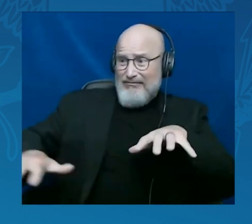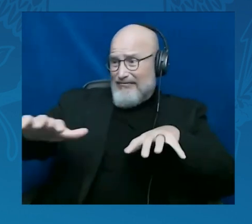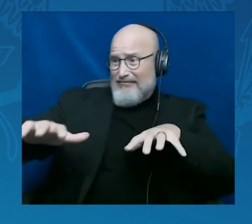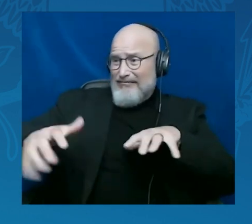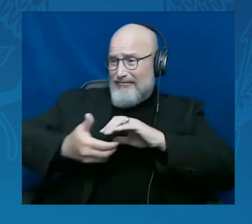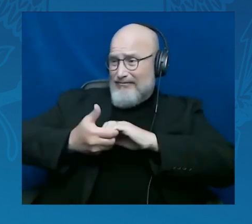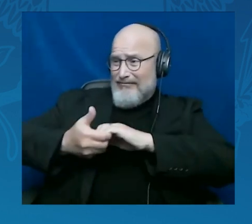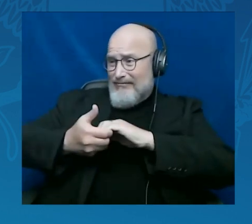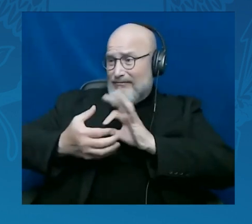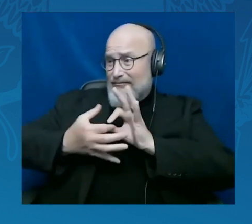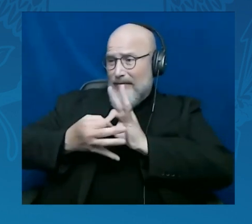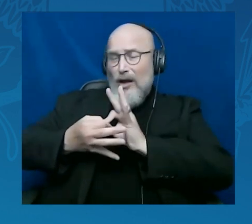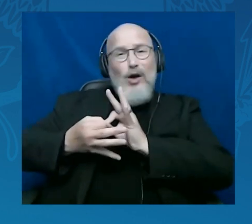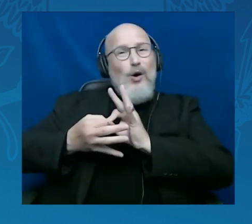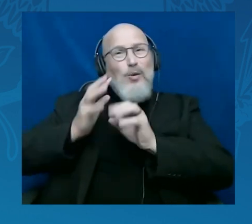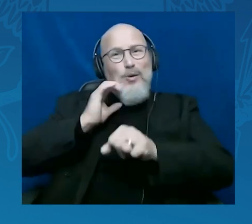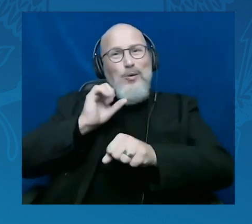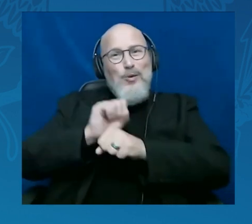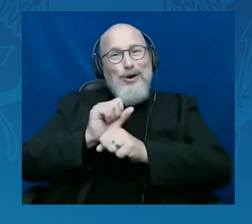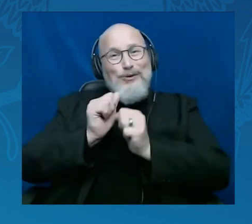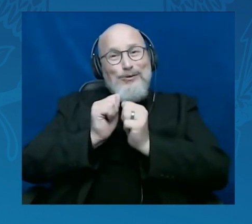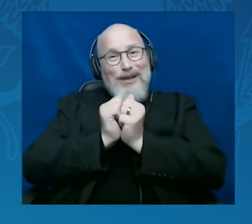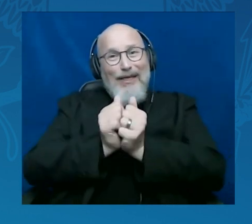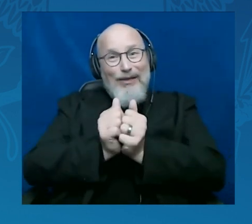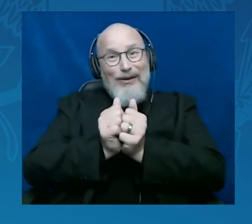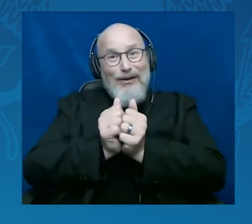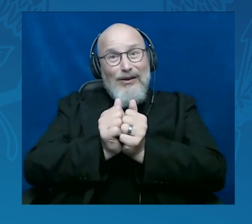Convenings like this haven't happened very often.